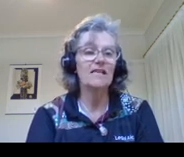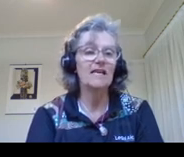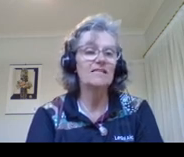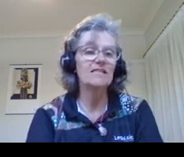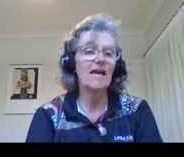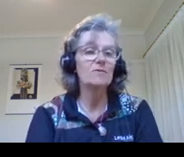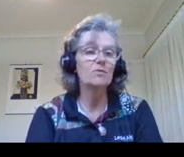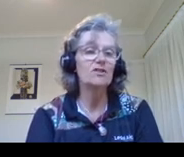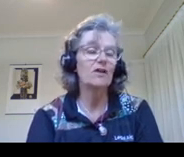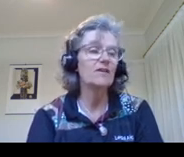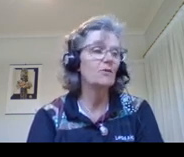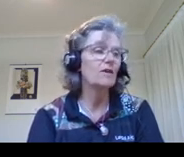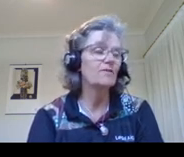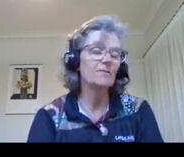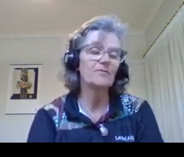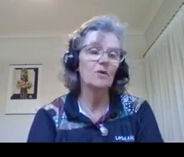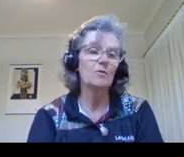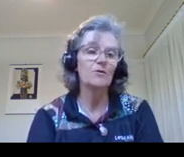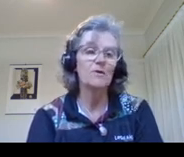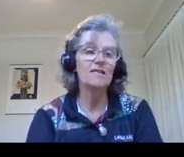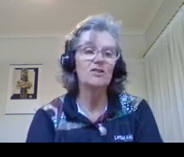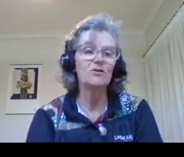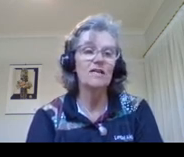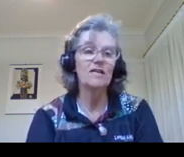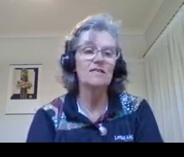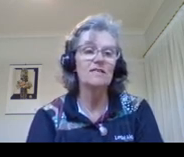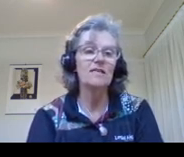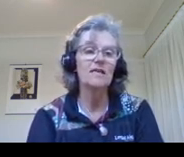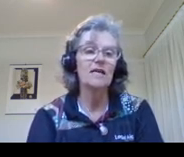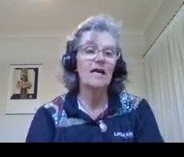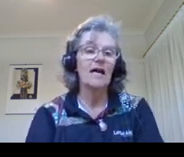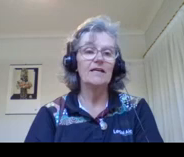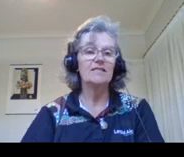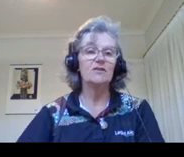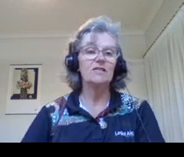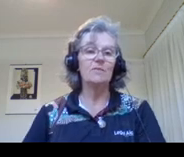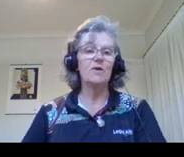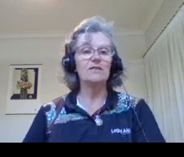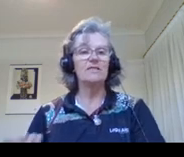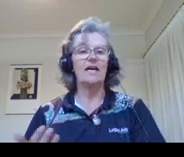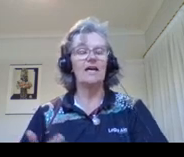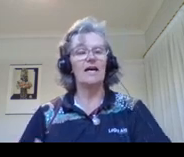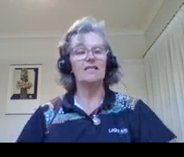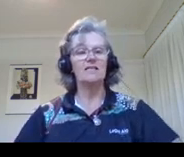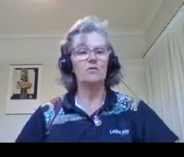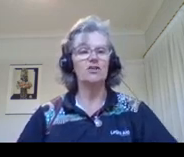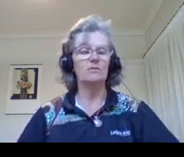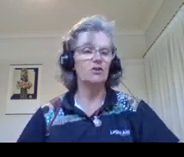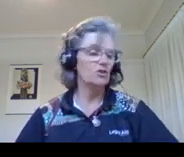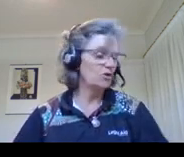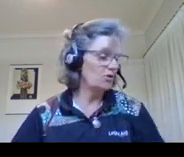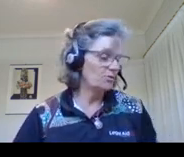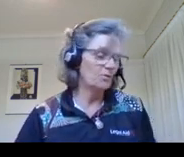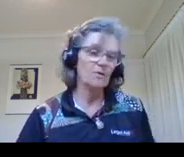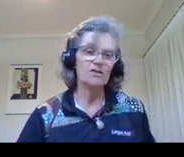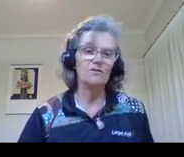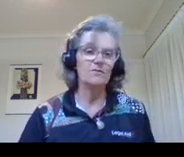scams which I think we’ve already stressed so someone’s asked a question I’m not sure which of